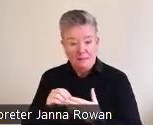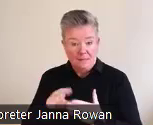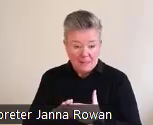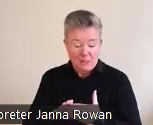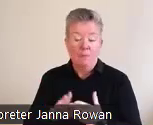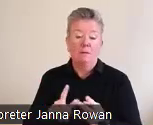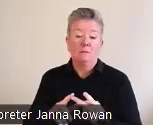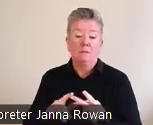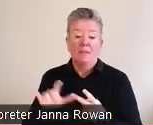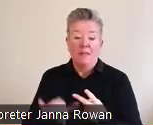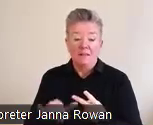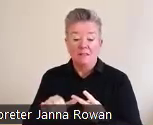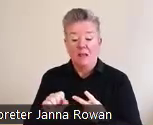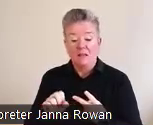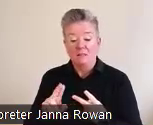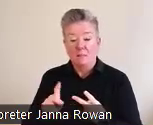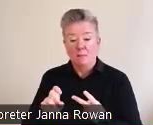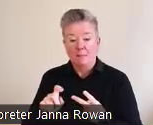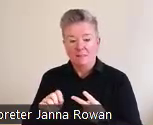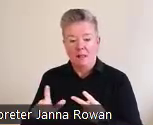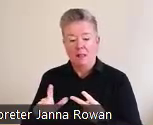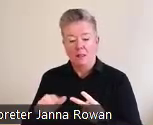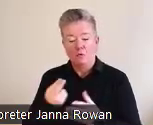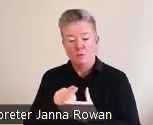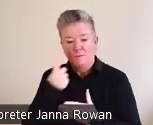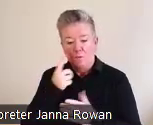is a supplemental resource for goal writing